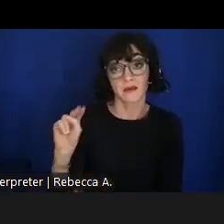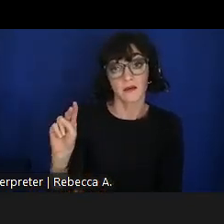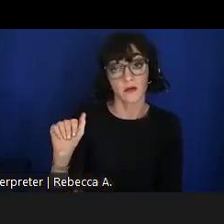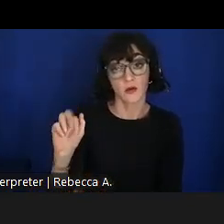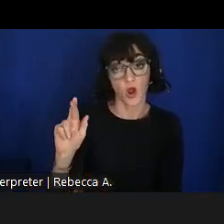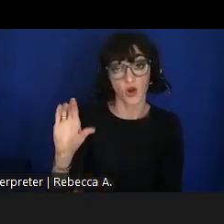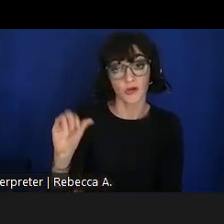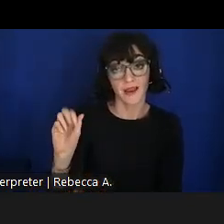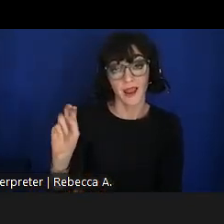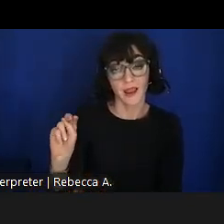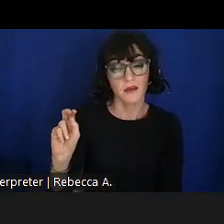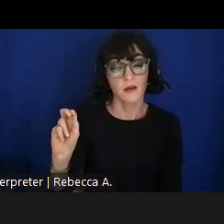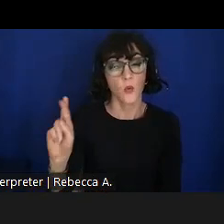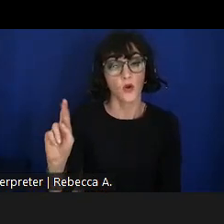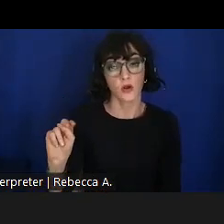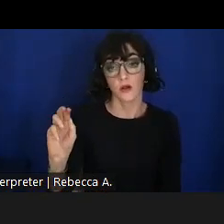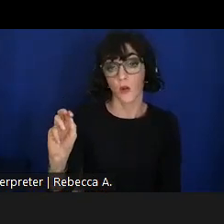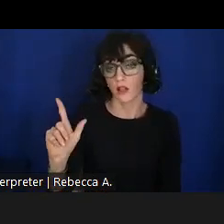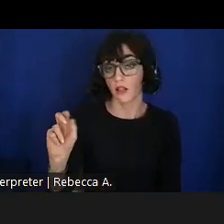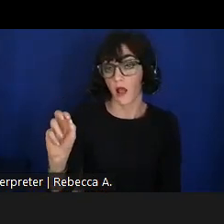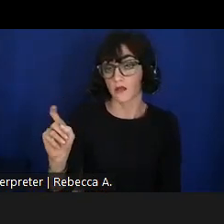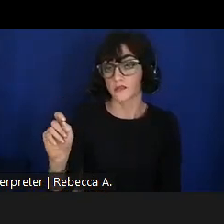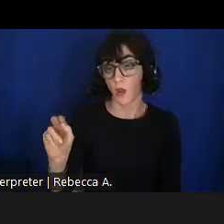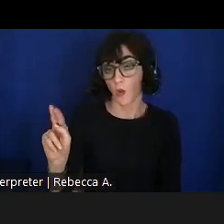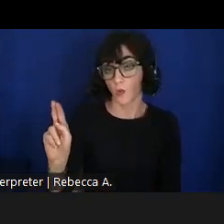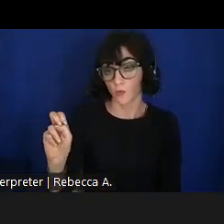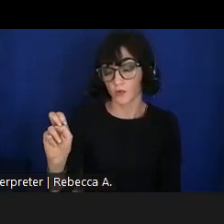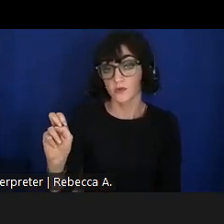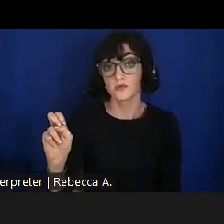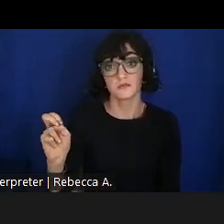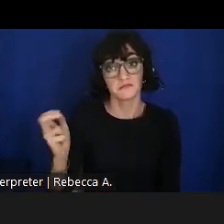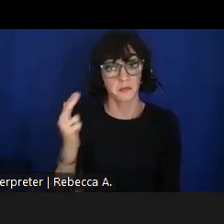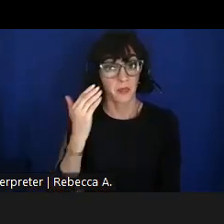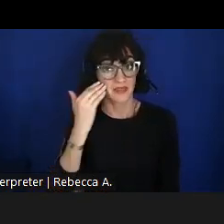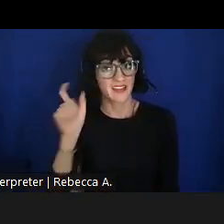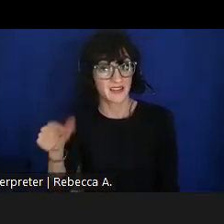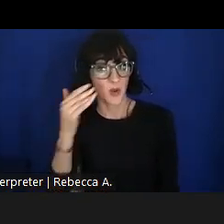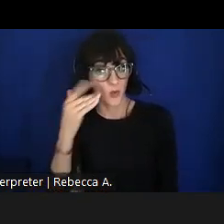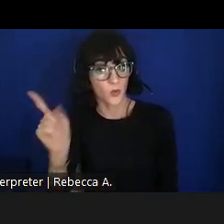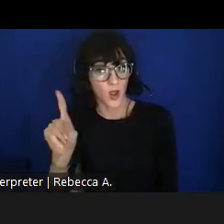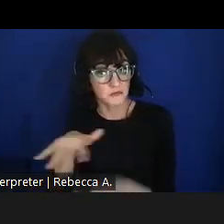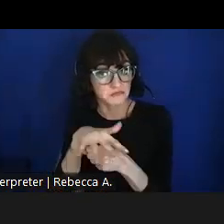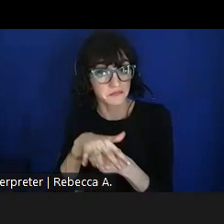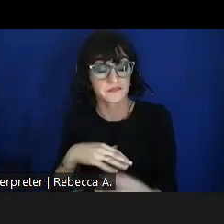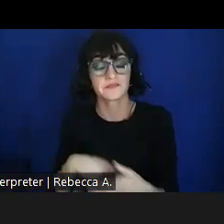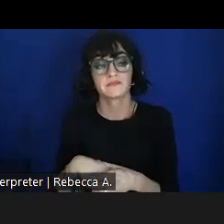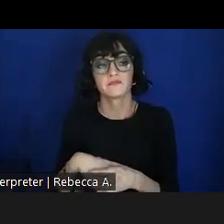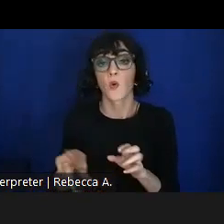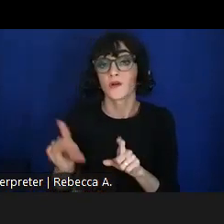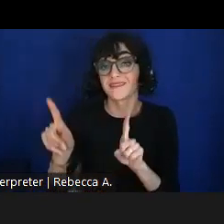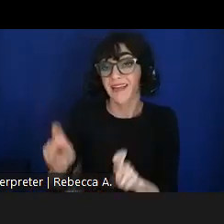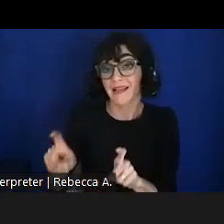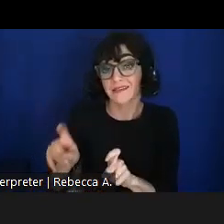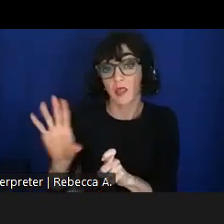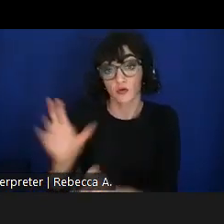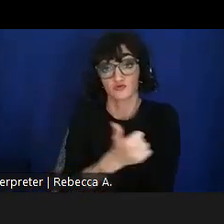um testing their drugs for Fentanyl um those are just a couple of examples of safer drug